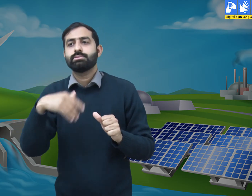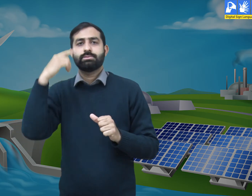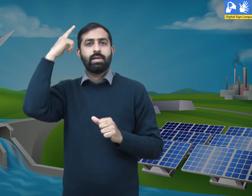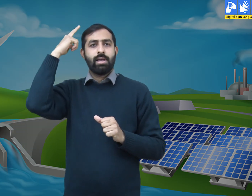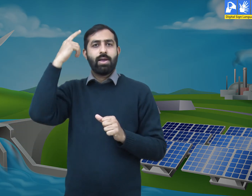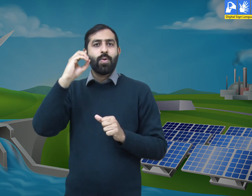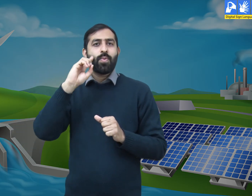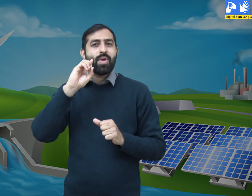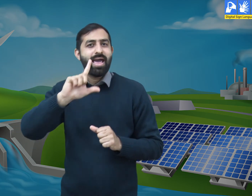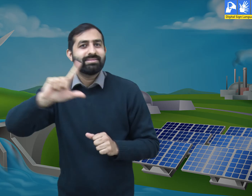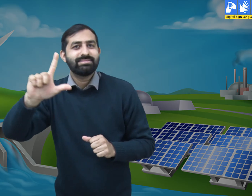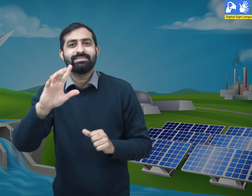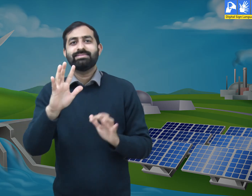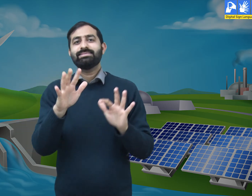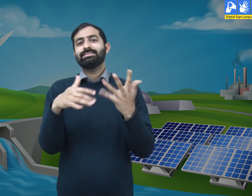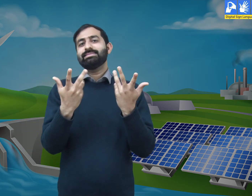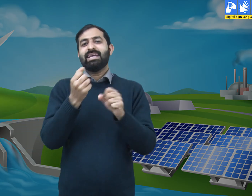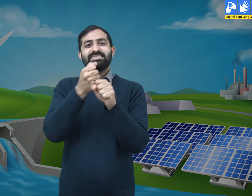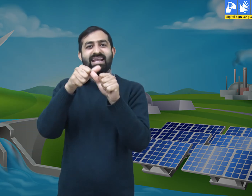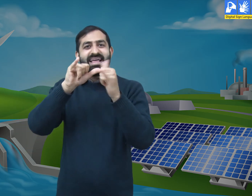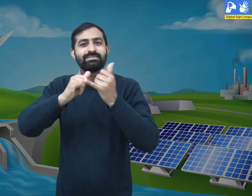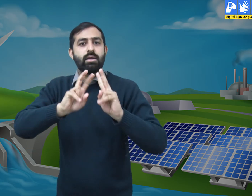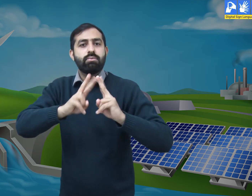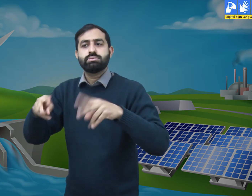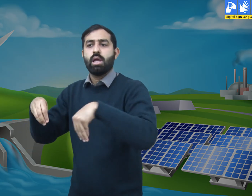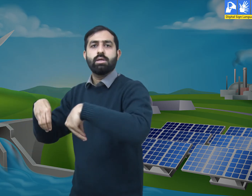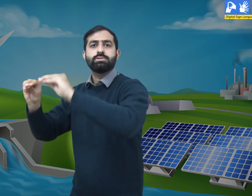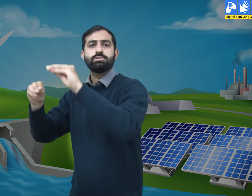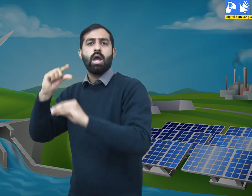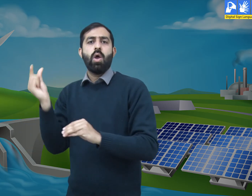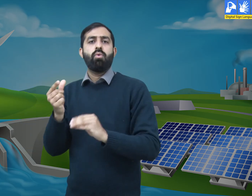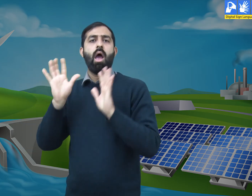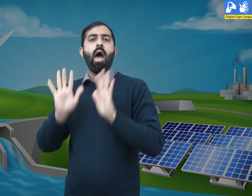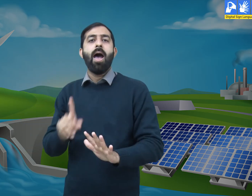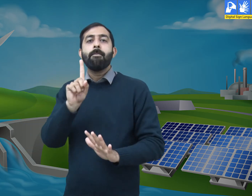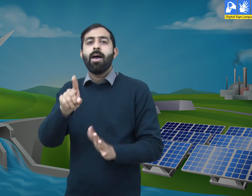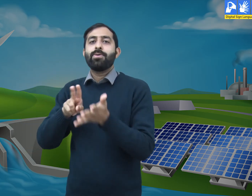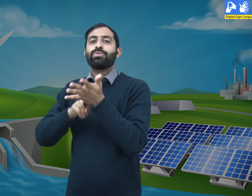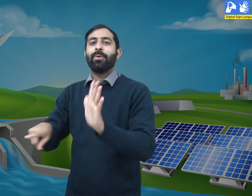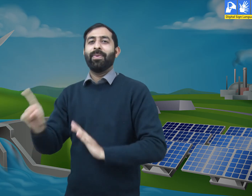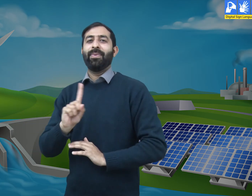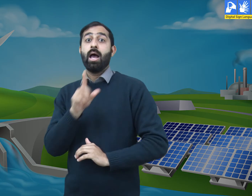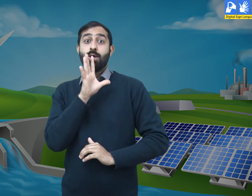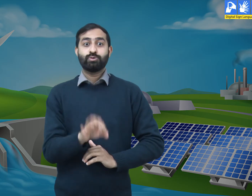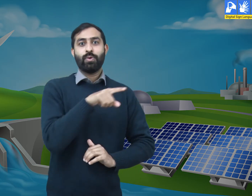The crude form of fossil fuels are found naturally in the environment.